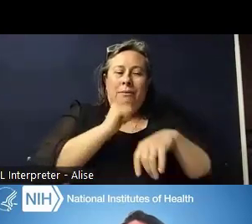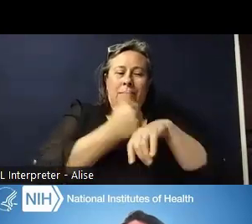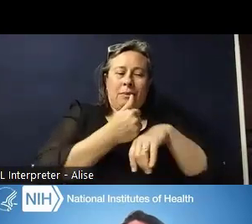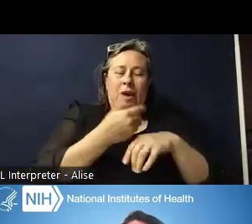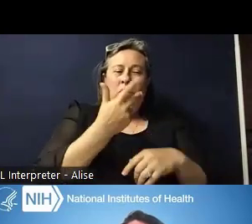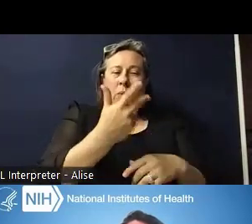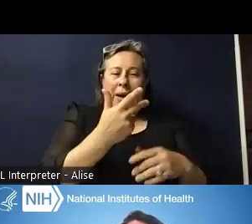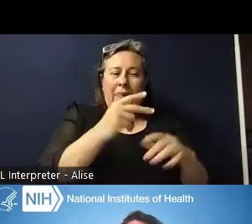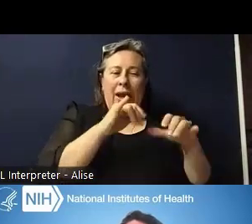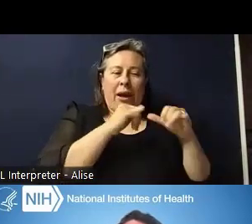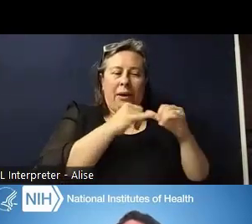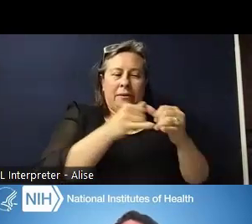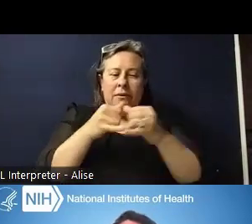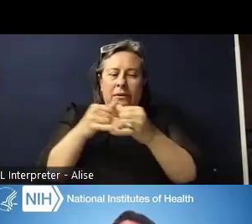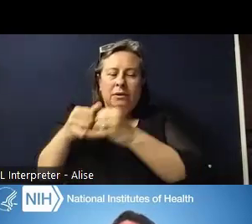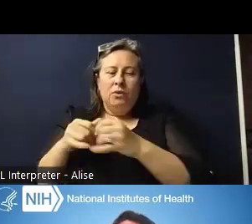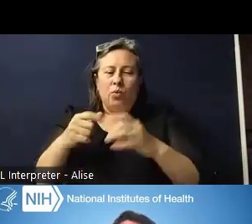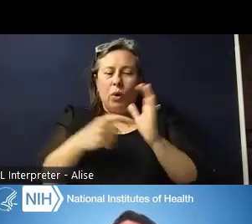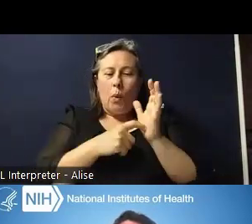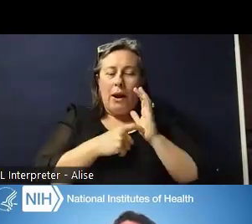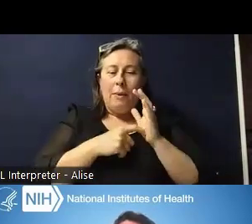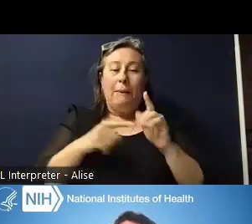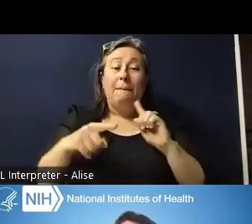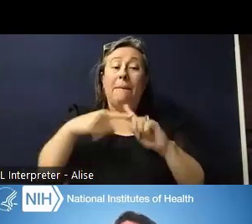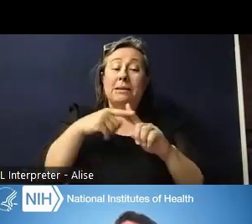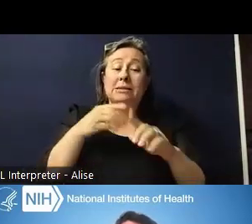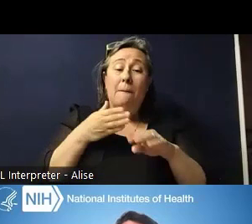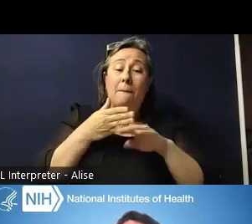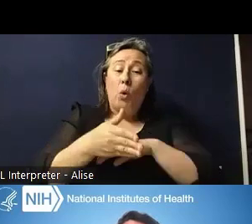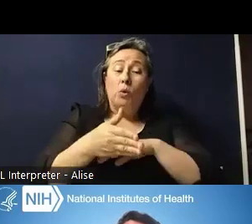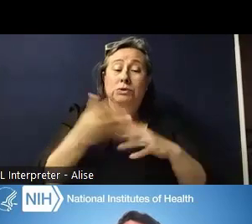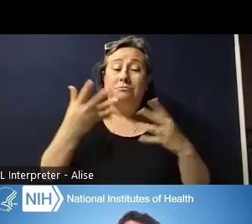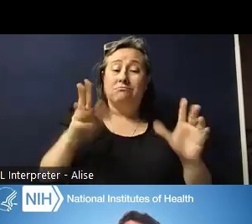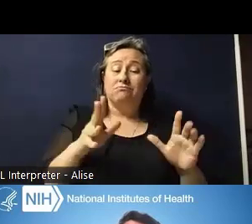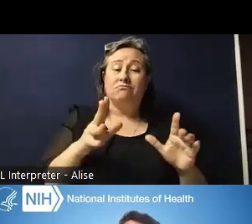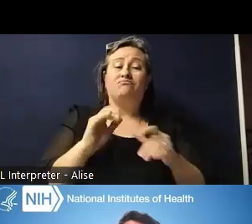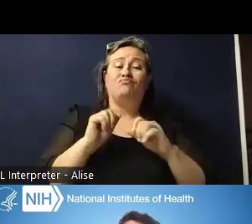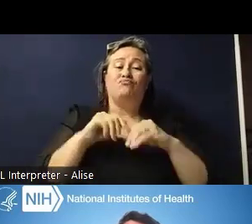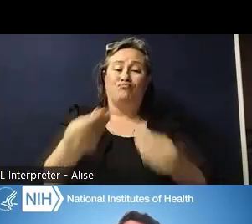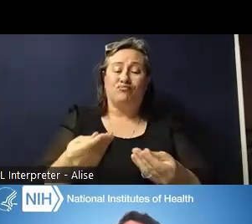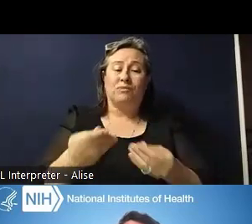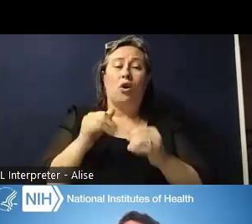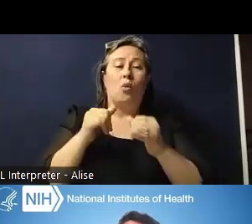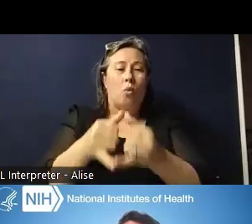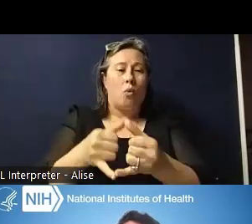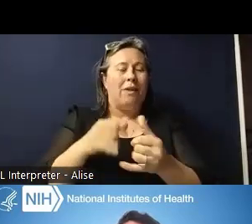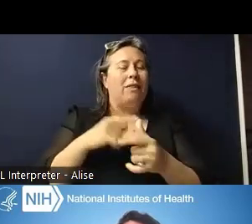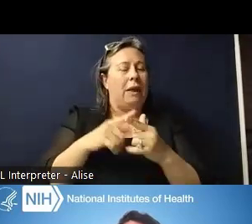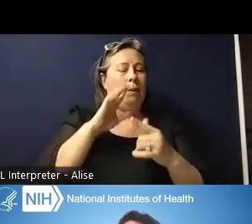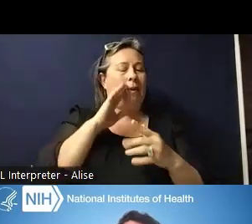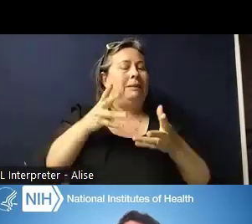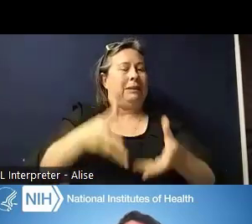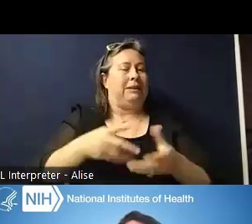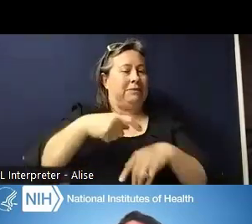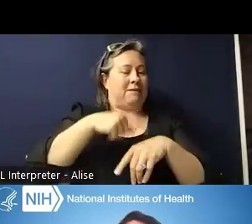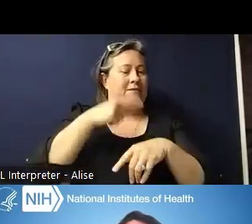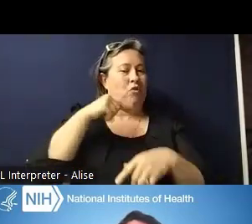and considerations as well as post-award, and then we're going to leave lots of time for Q and A at the end so that we can talk about your questions.